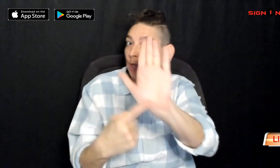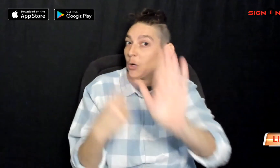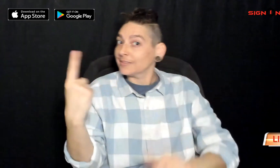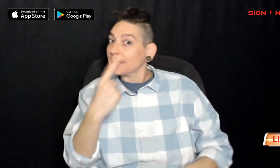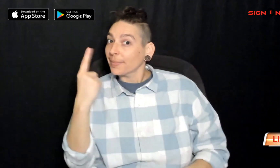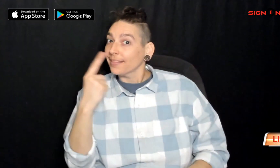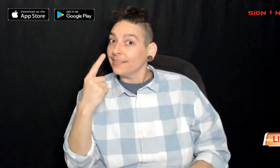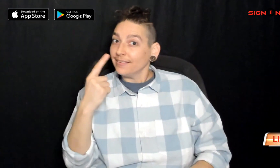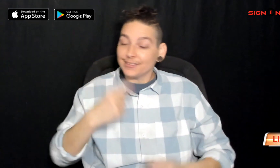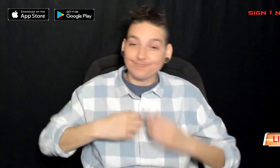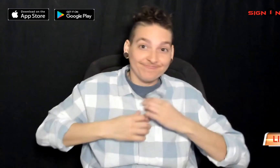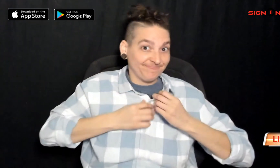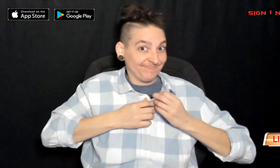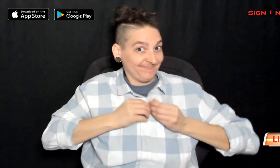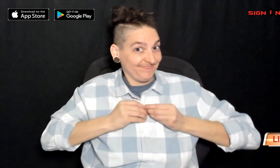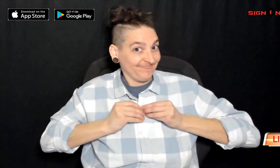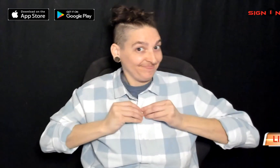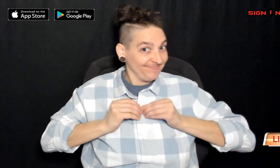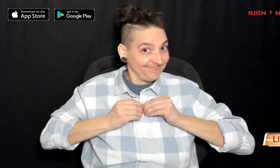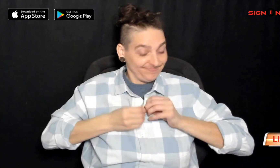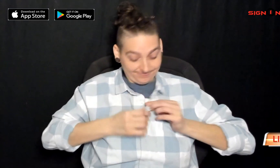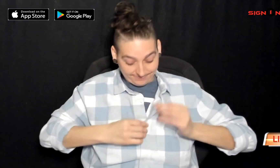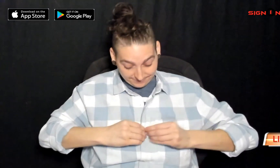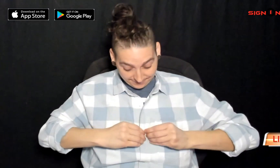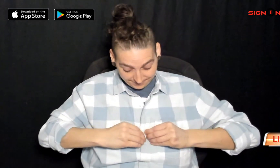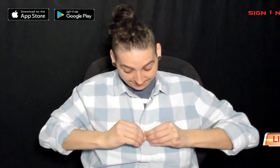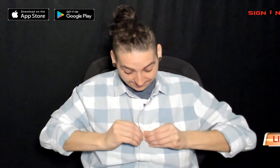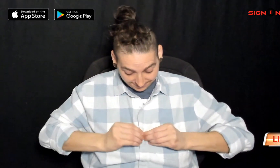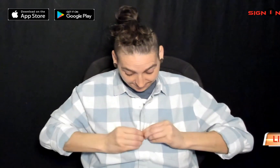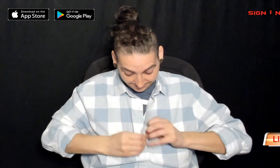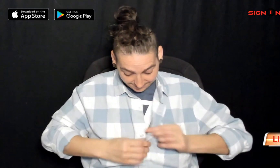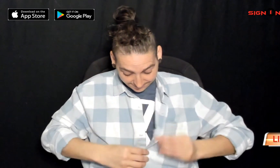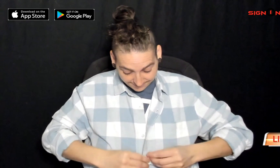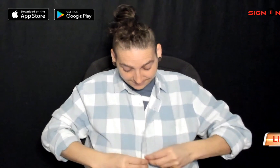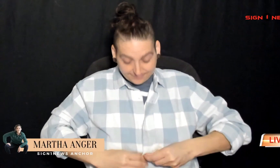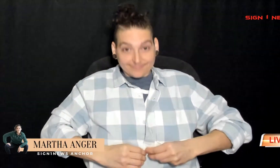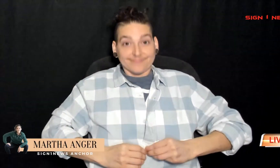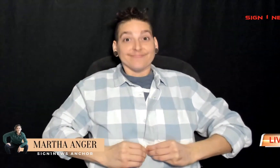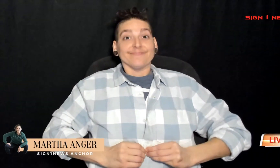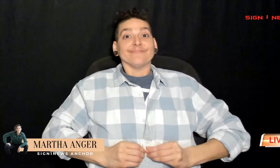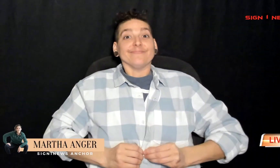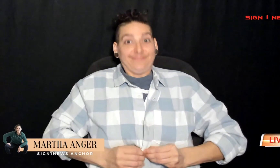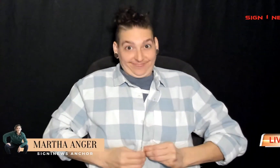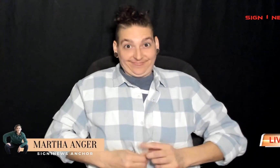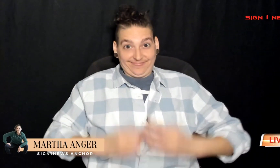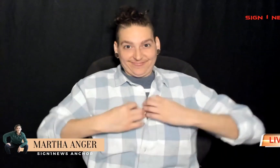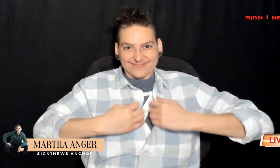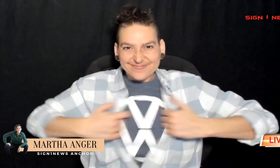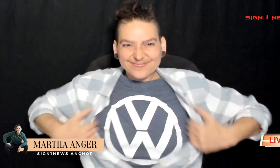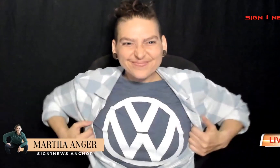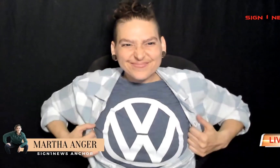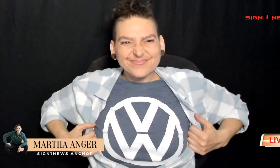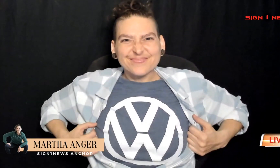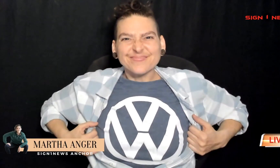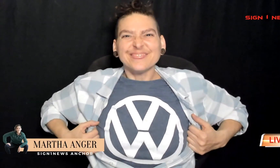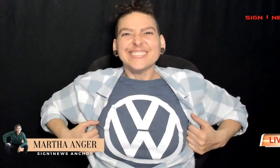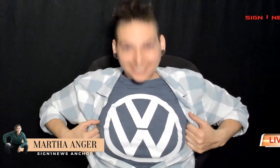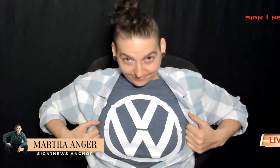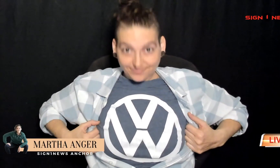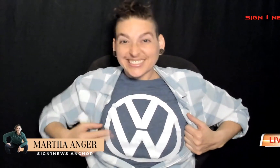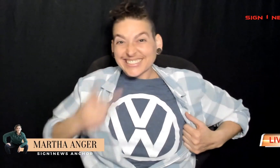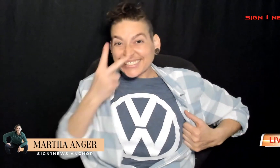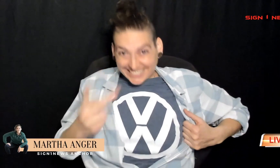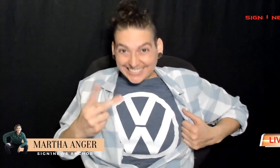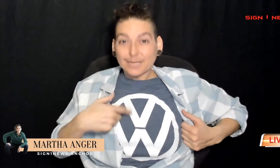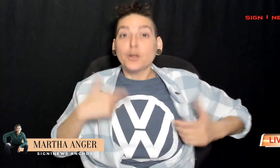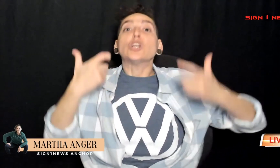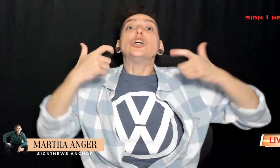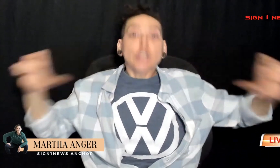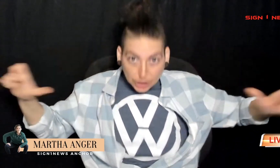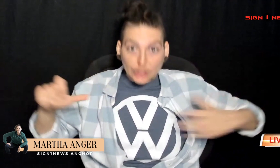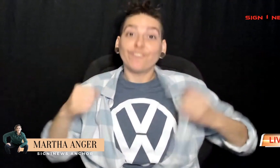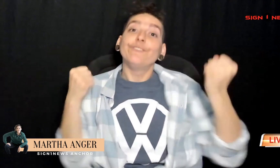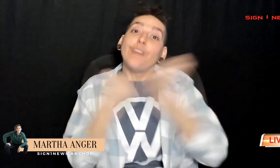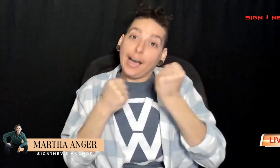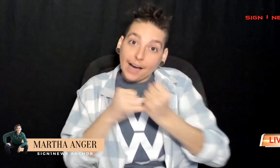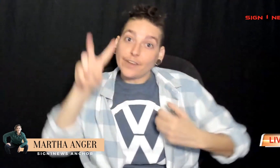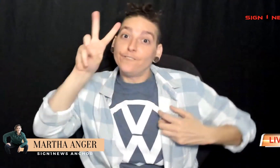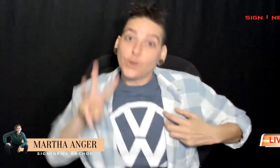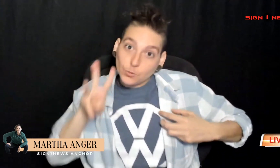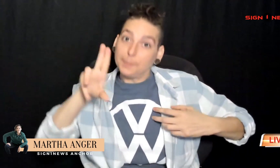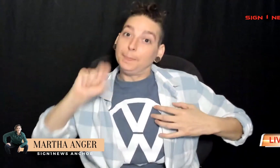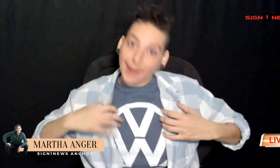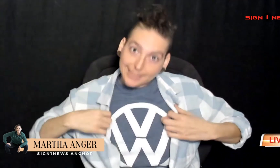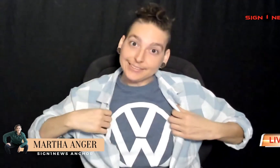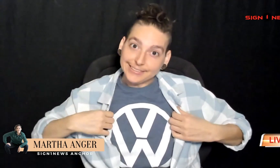you let me show you something see I told you I'm a huge fan of the VW bus